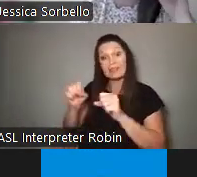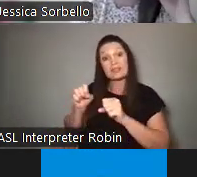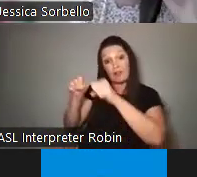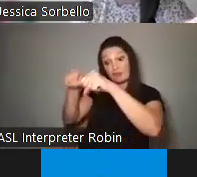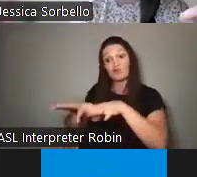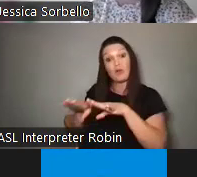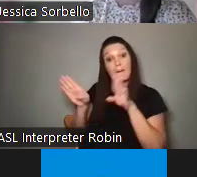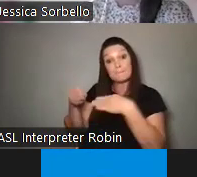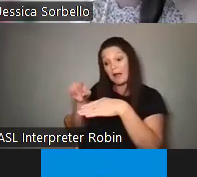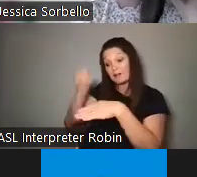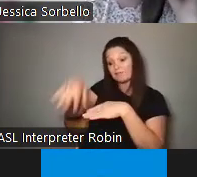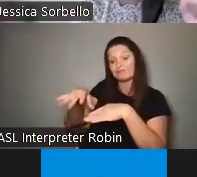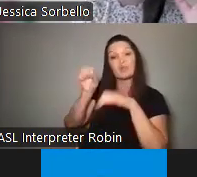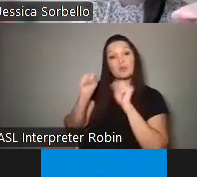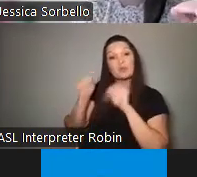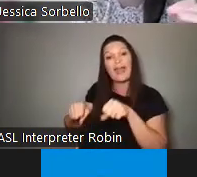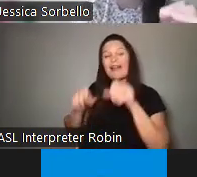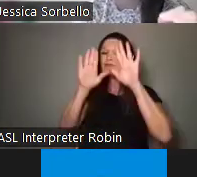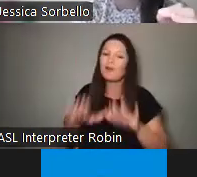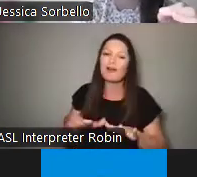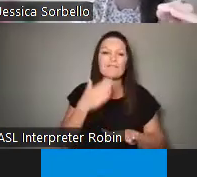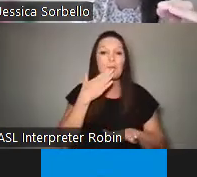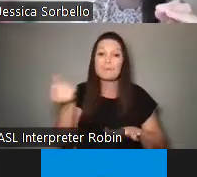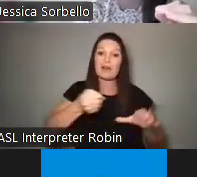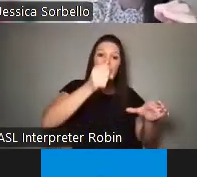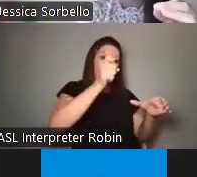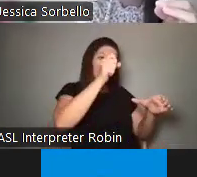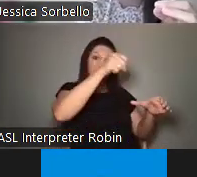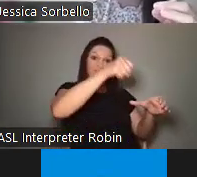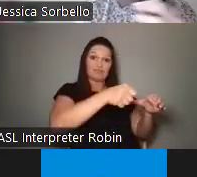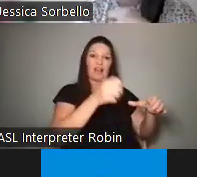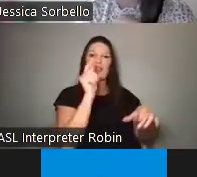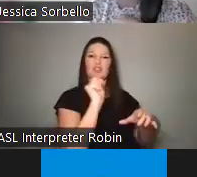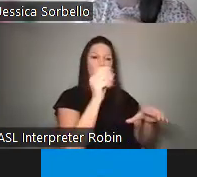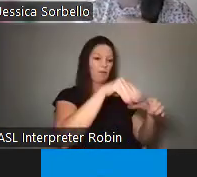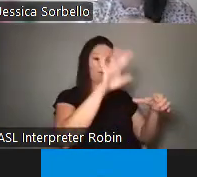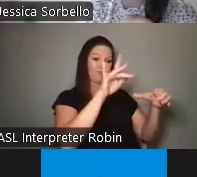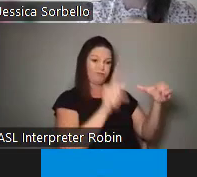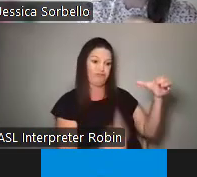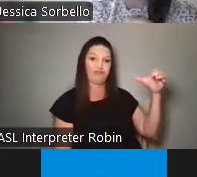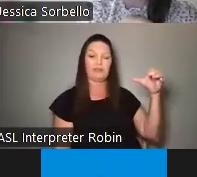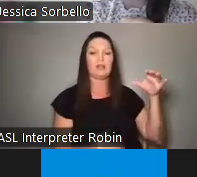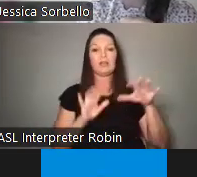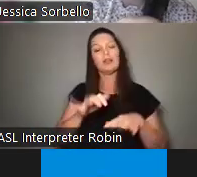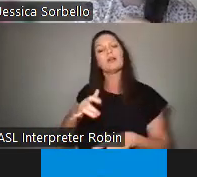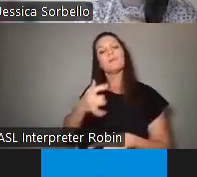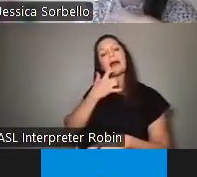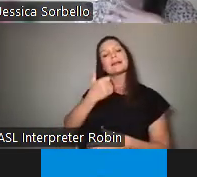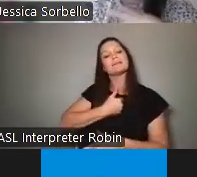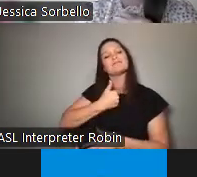better than flushing things down to toilet. I had two C- sections and a back surgery. I had a significant amount of